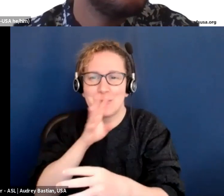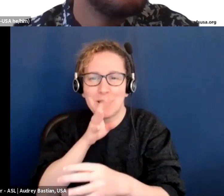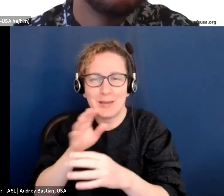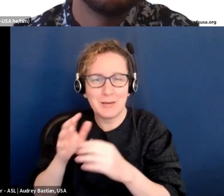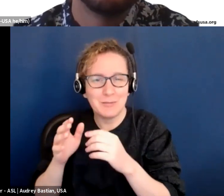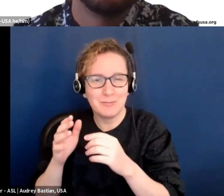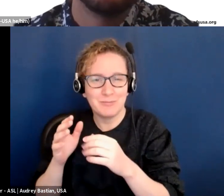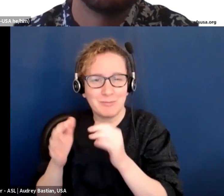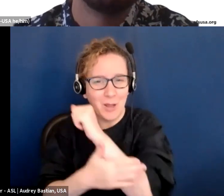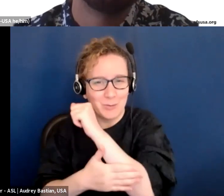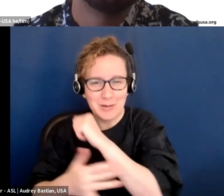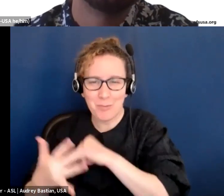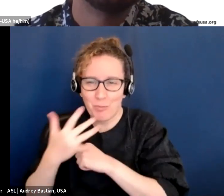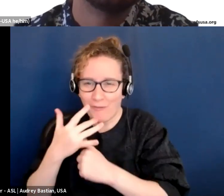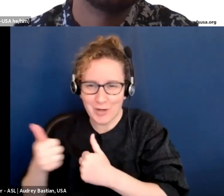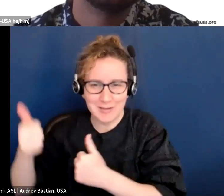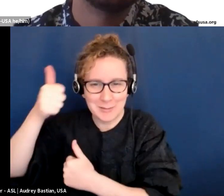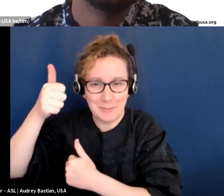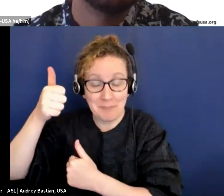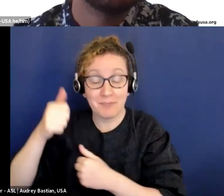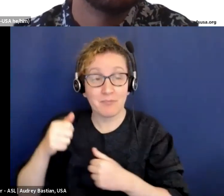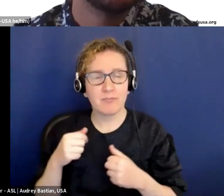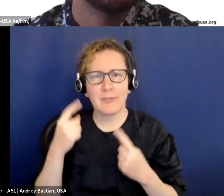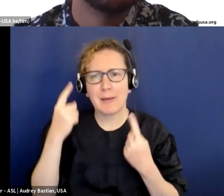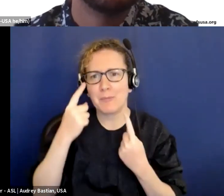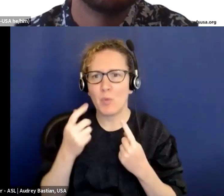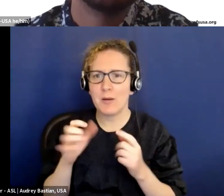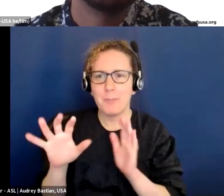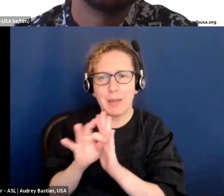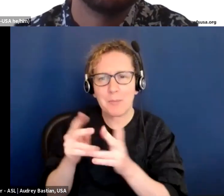I was thinking and I wanted to pick a place where I can speak German, a place that would